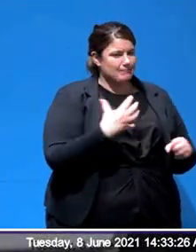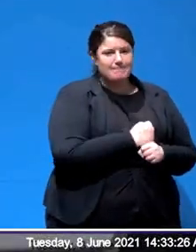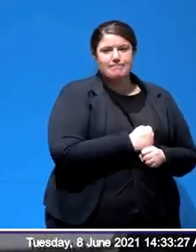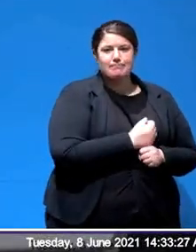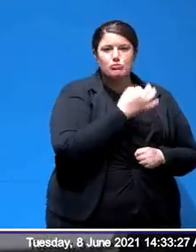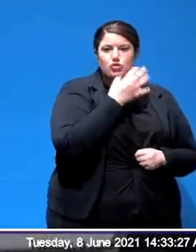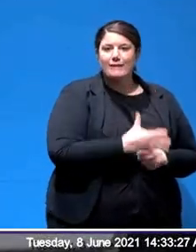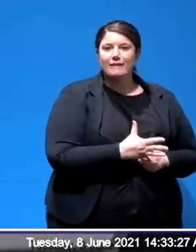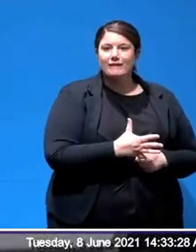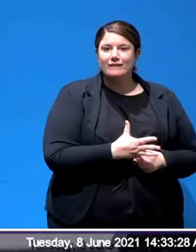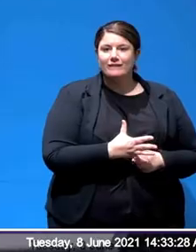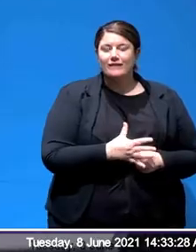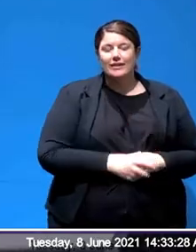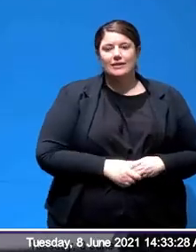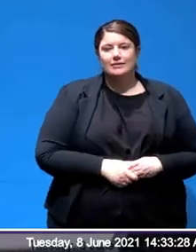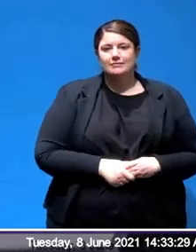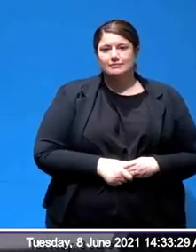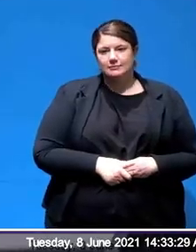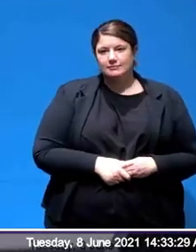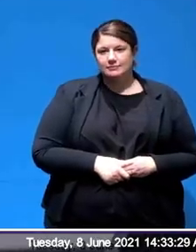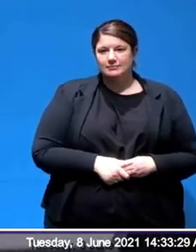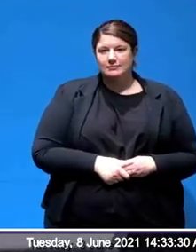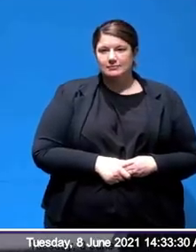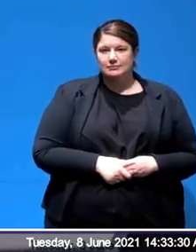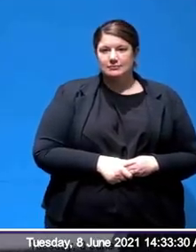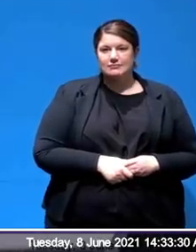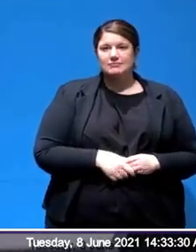Some staff --- we would always have to --- engaging with our staff and we were